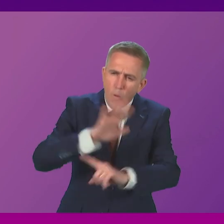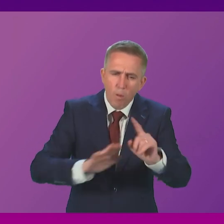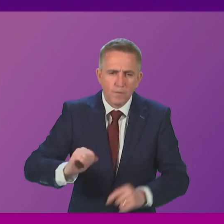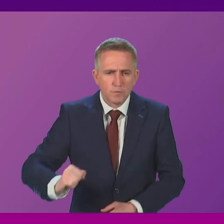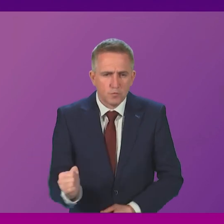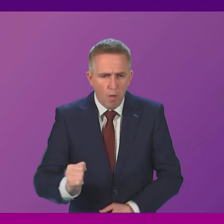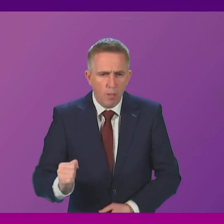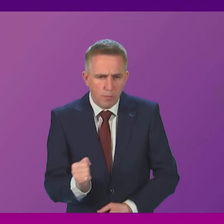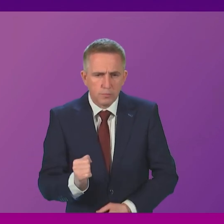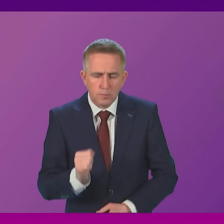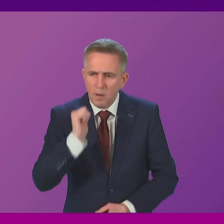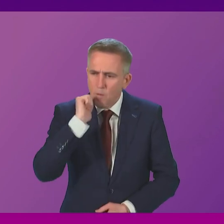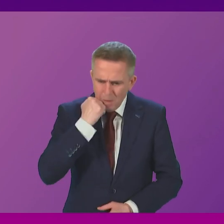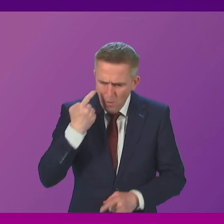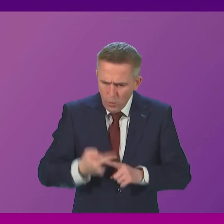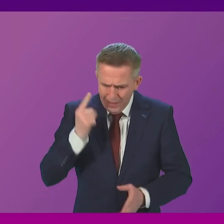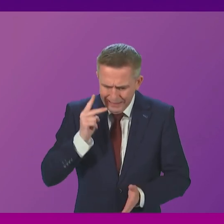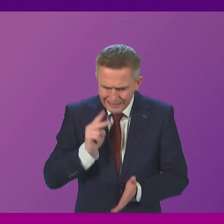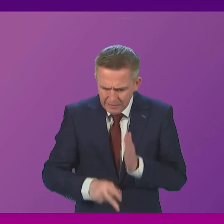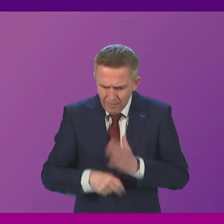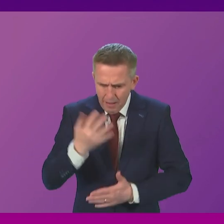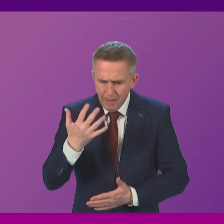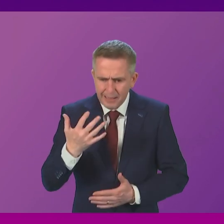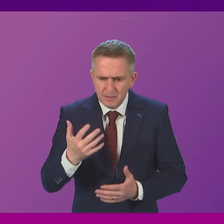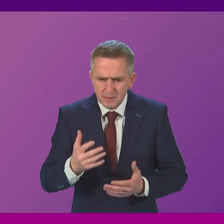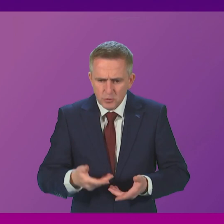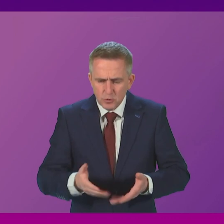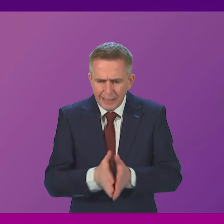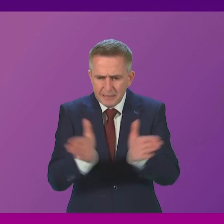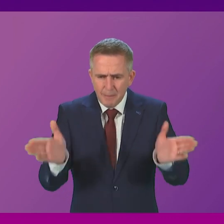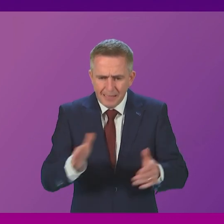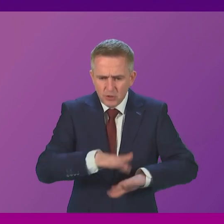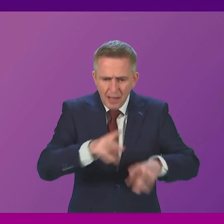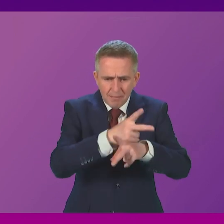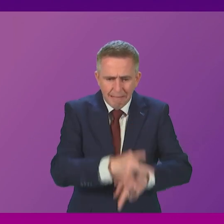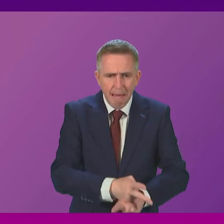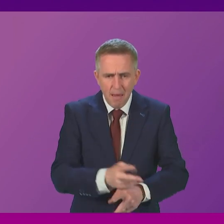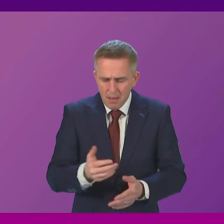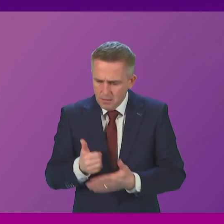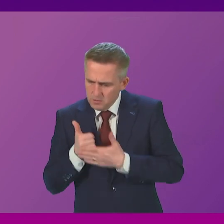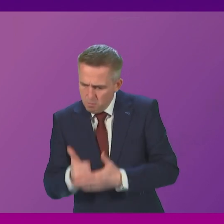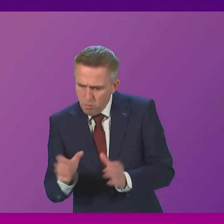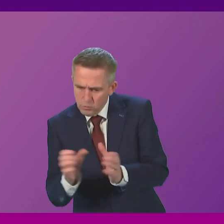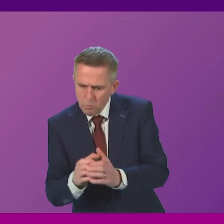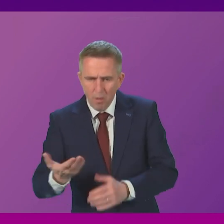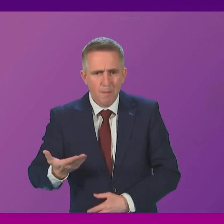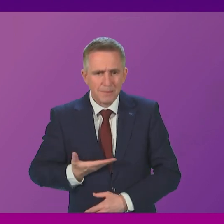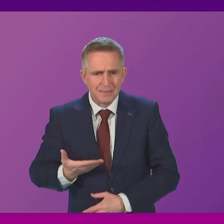We will rapidly develop plans to extend childcare, improve rural housing, support small businesses and boost innovation.